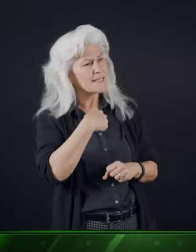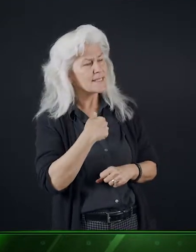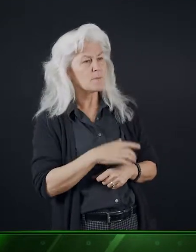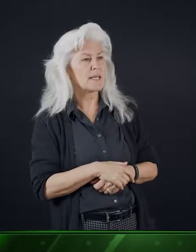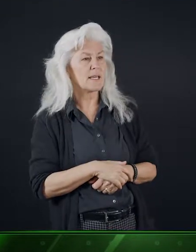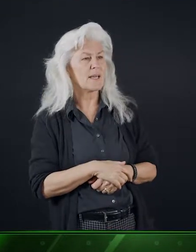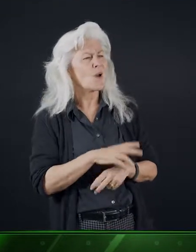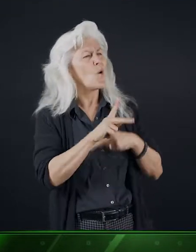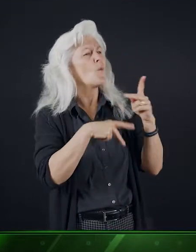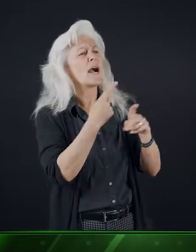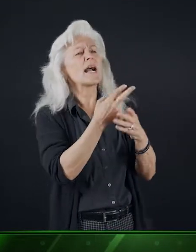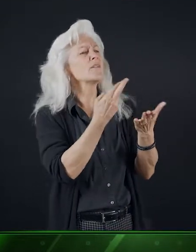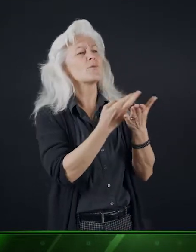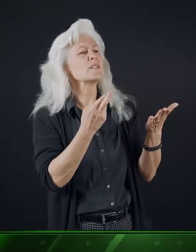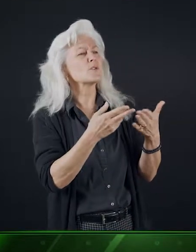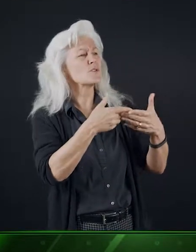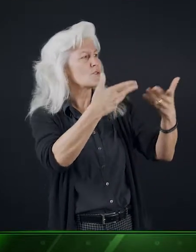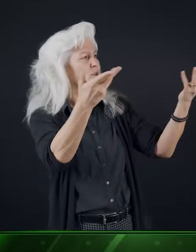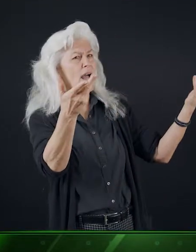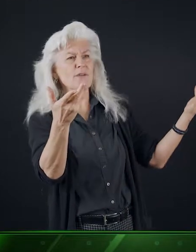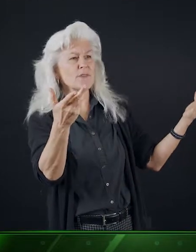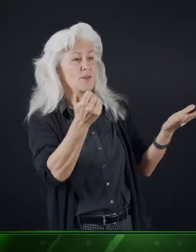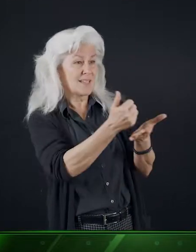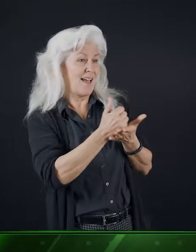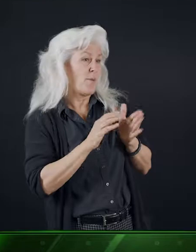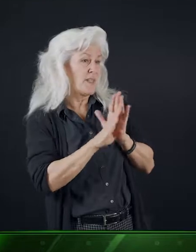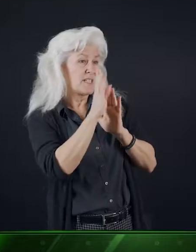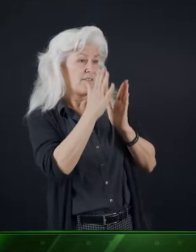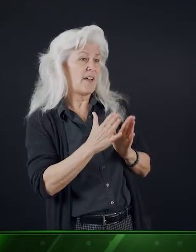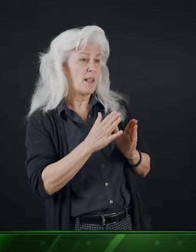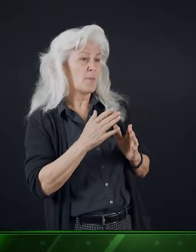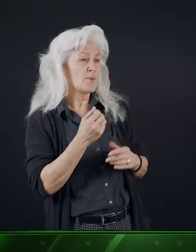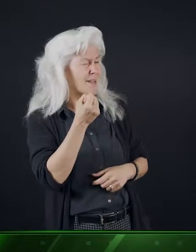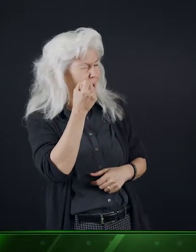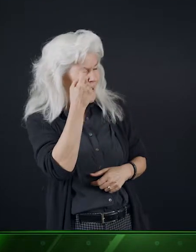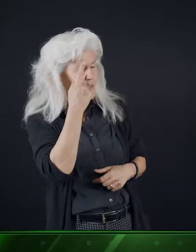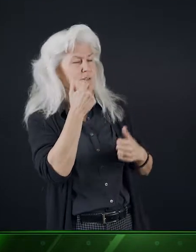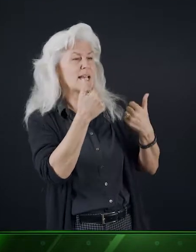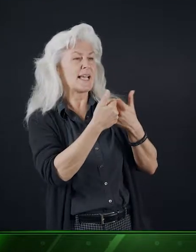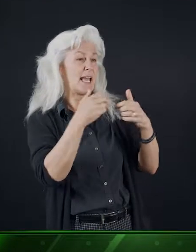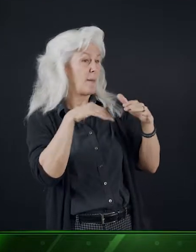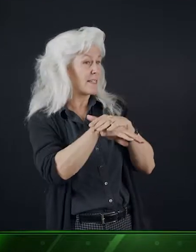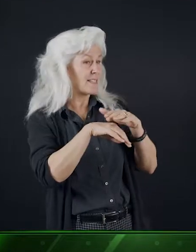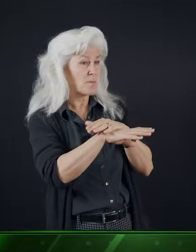And what kind of resources are out there right now to help developers better understand games accessibility?